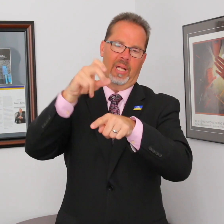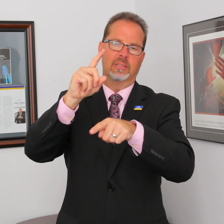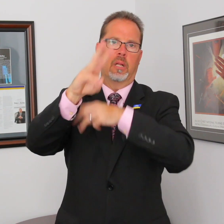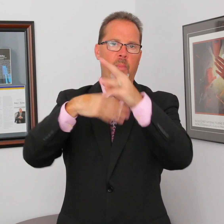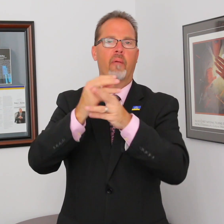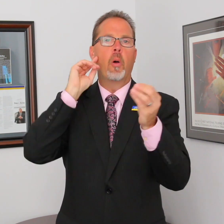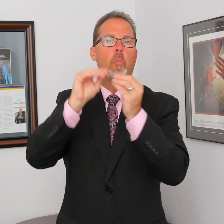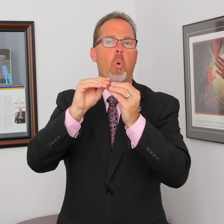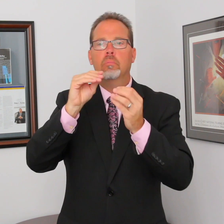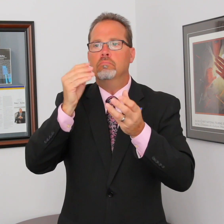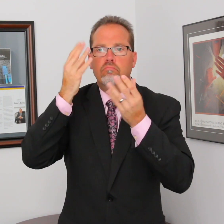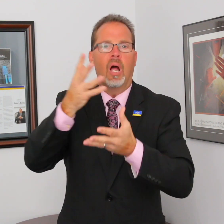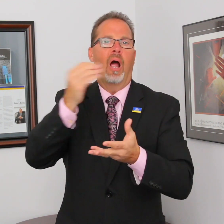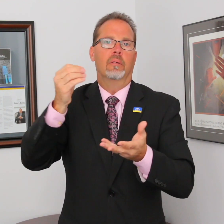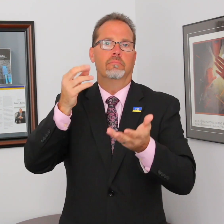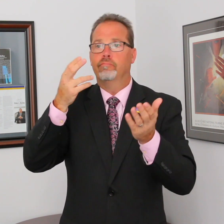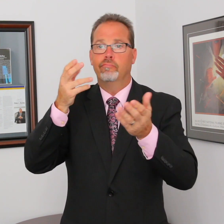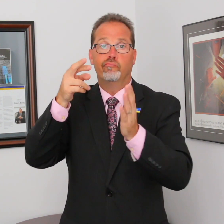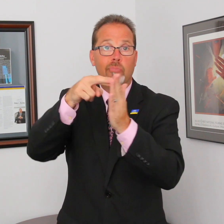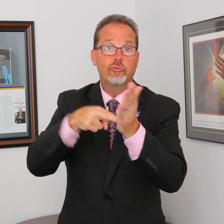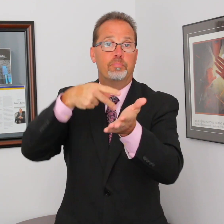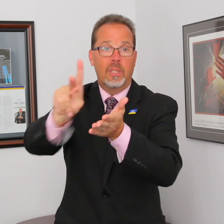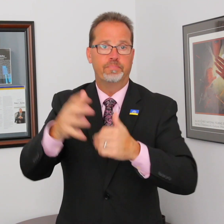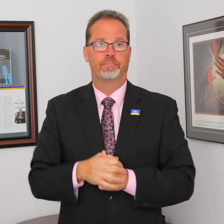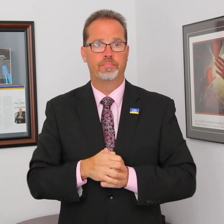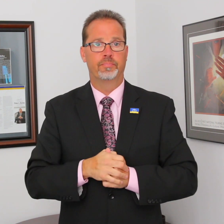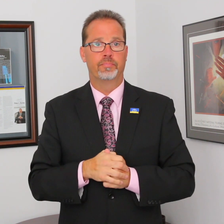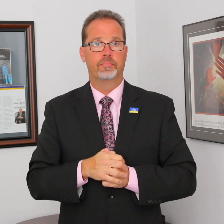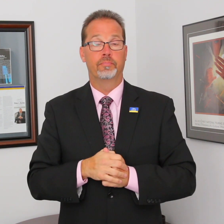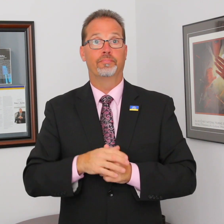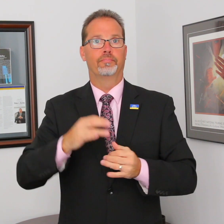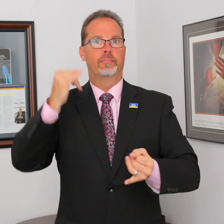information feel free to contact PSDAA. If you want to register or sign up for